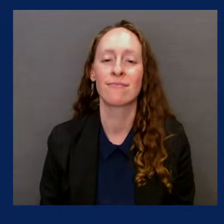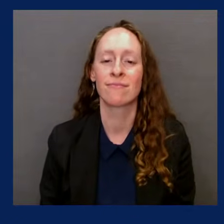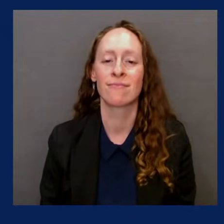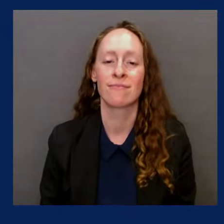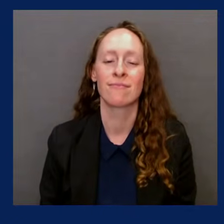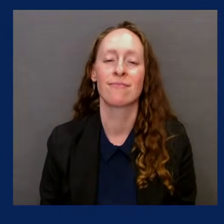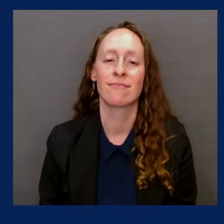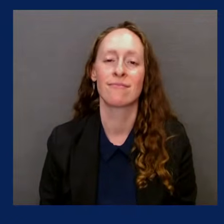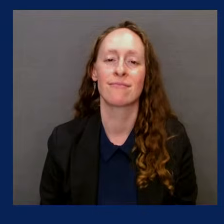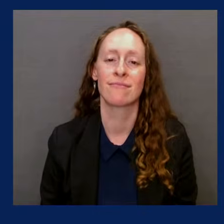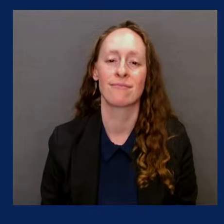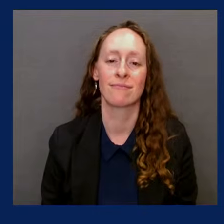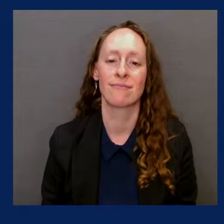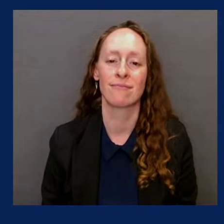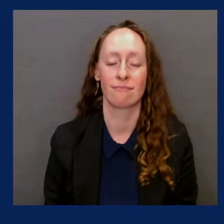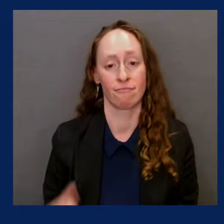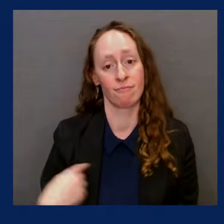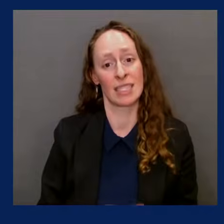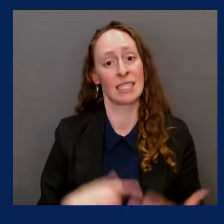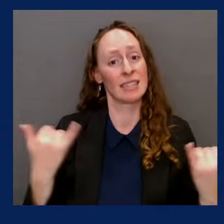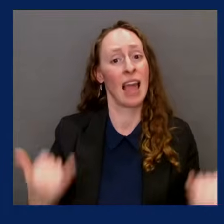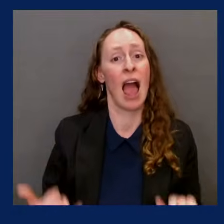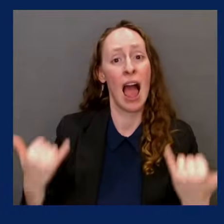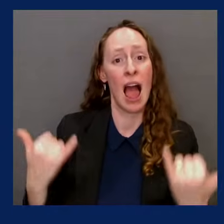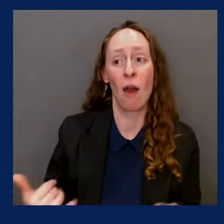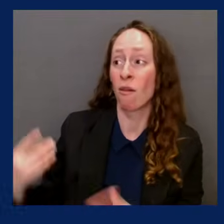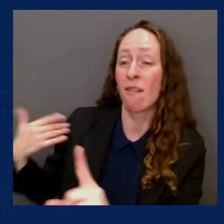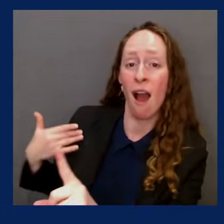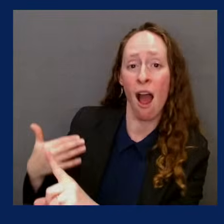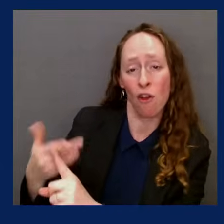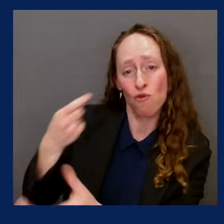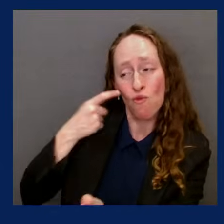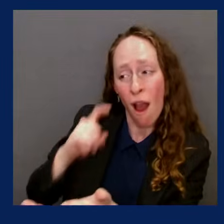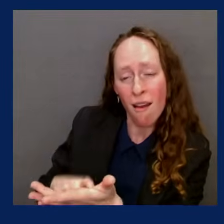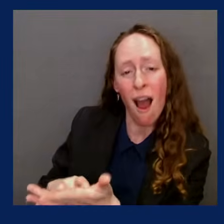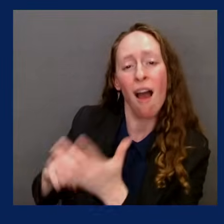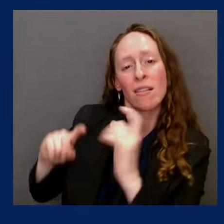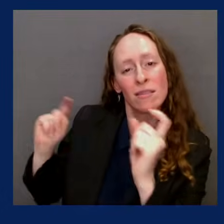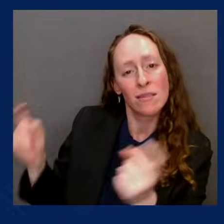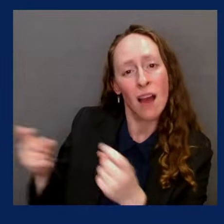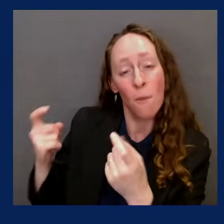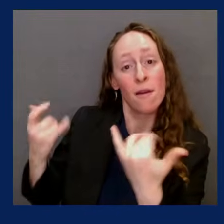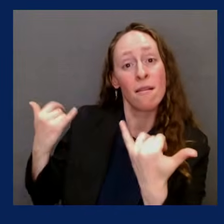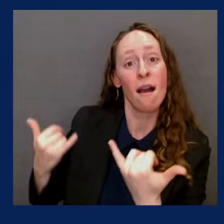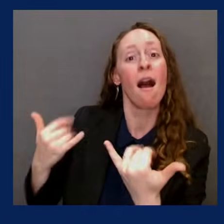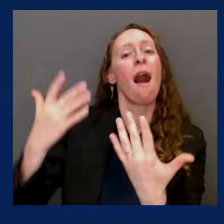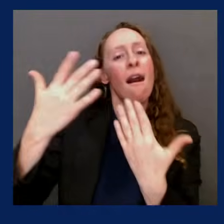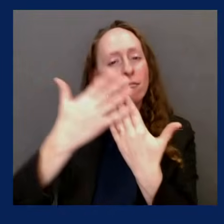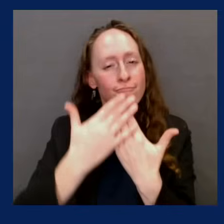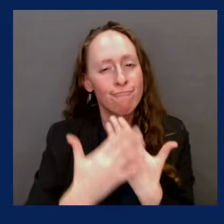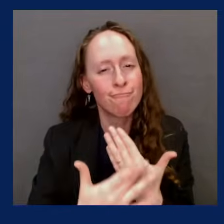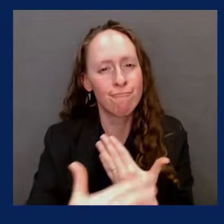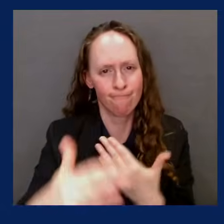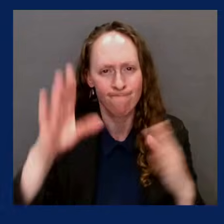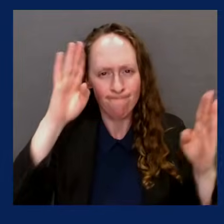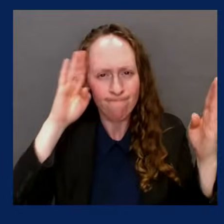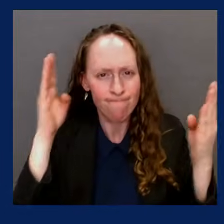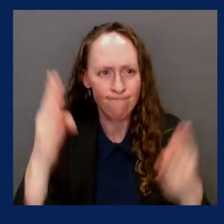but we focus on the future -- a future of great opportunities, one that's stronger because of this alliance.